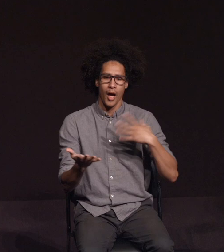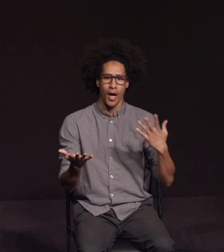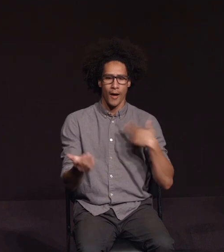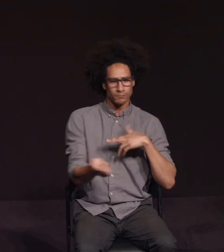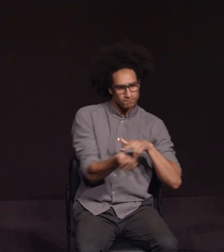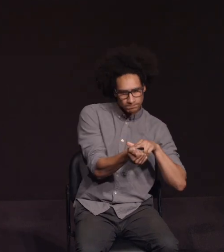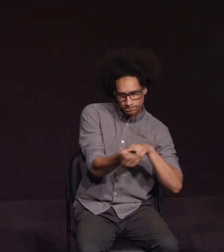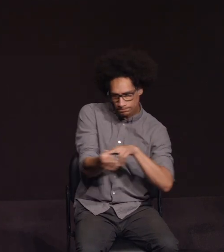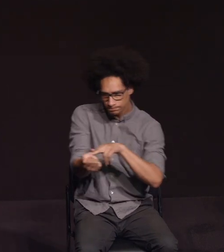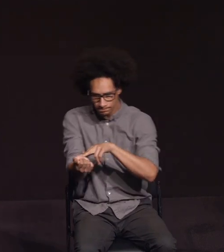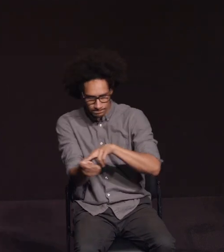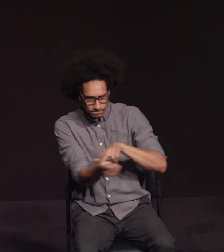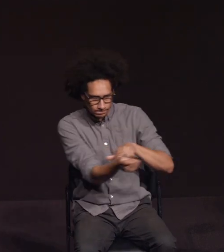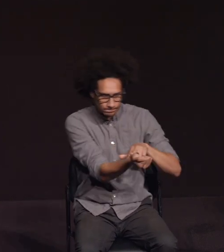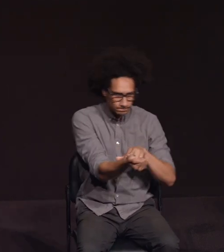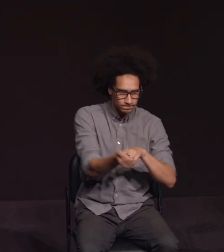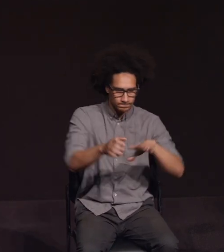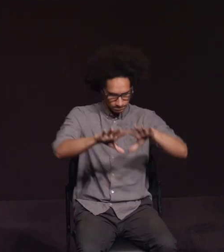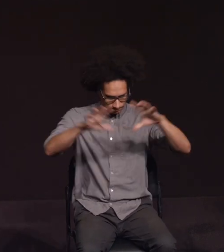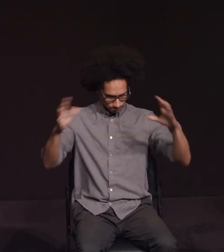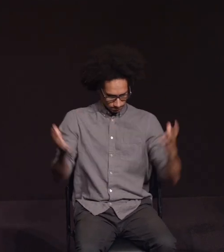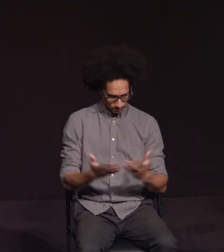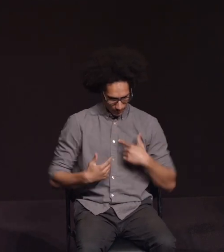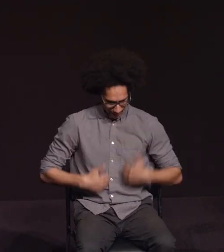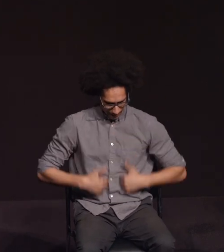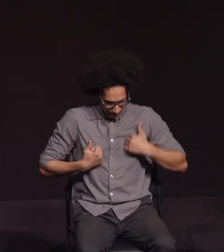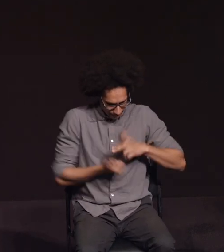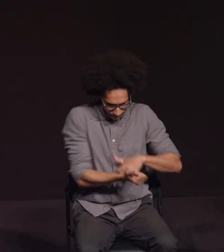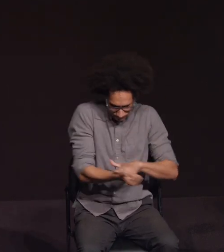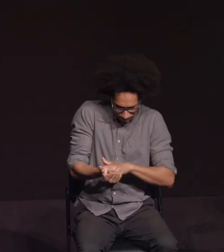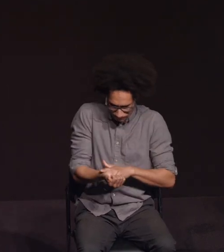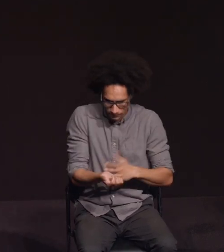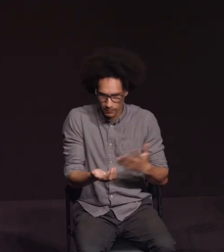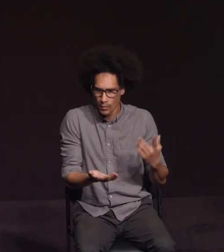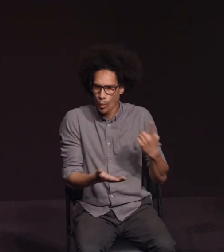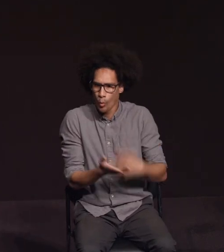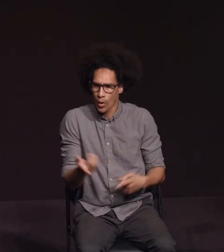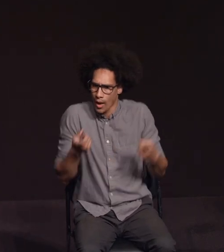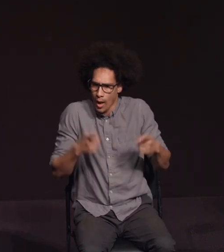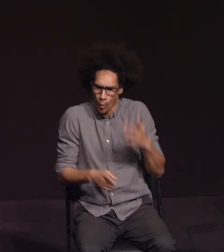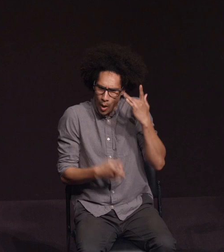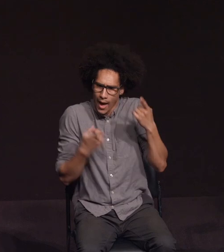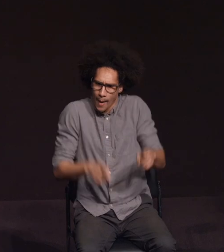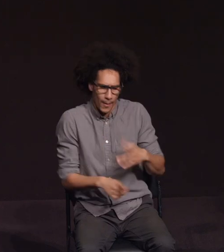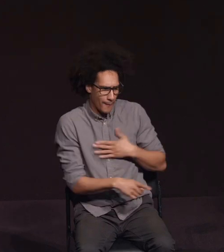Why did this happen to my niece? What is the information out there that could be told to